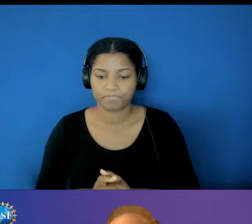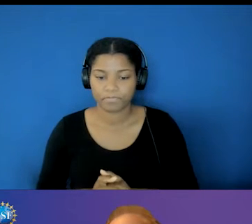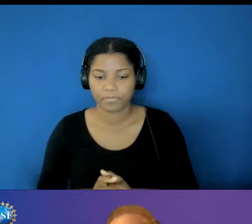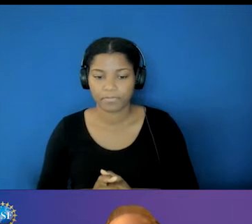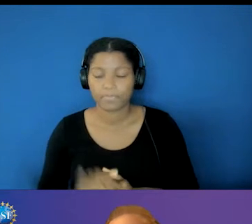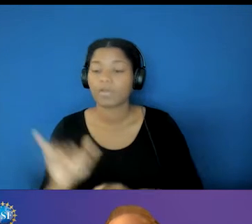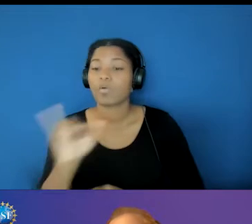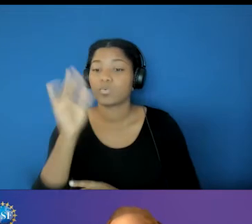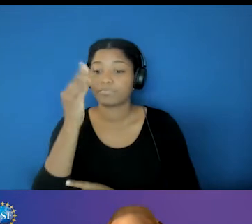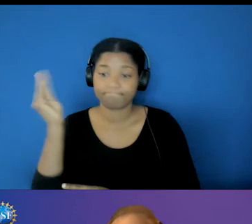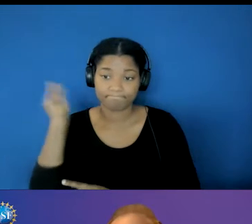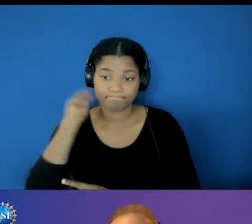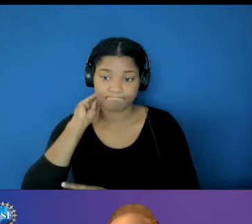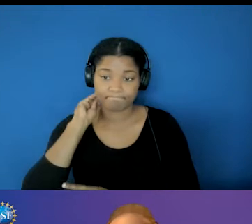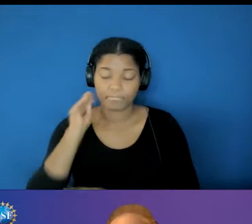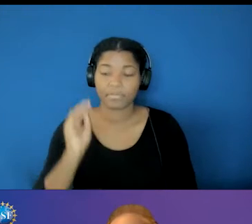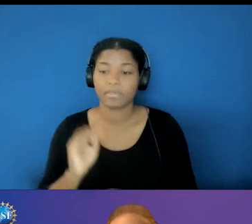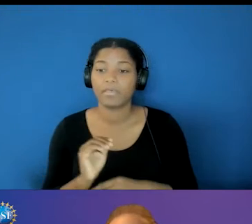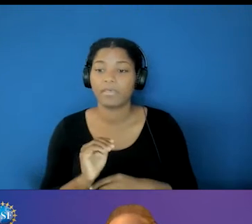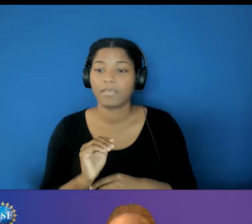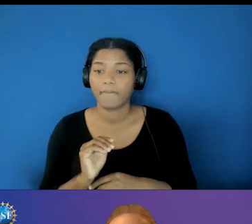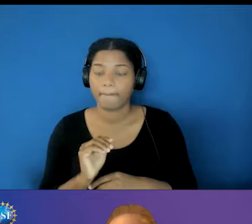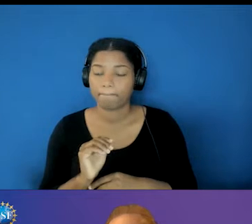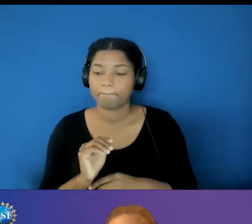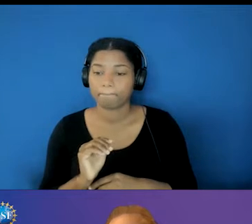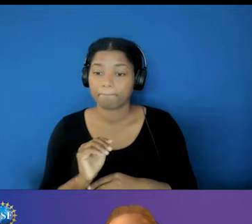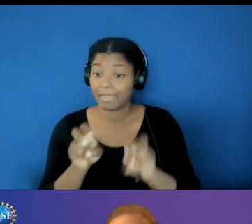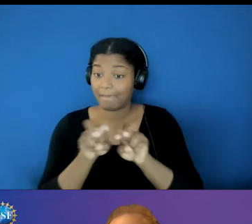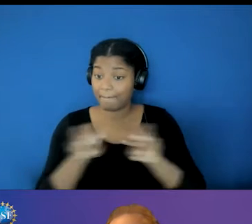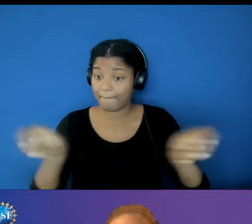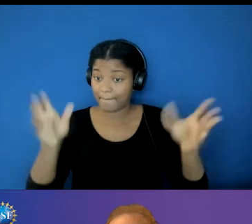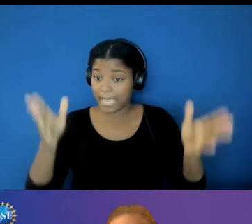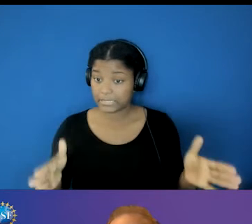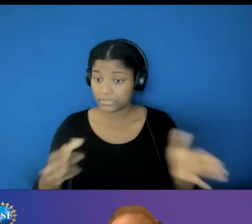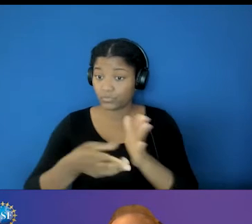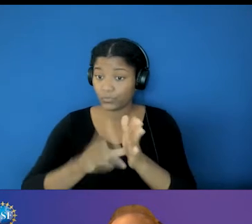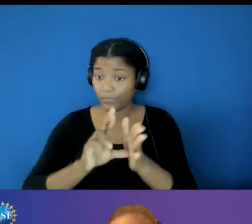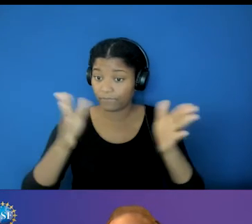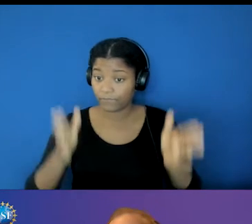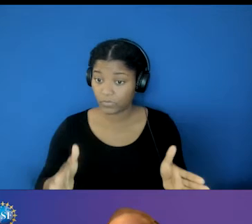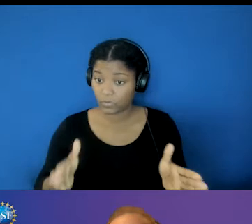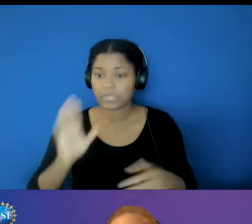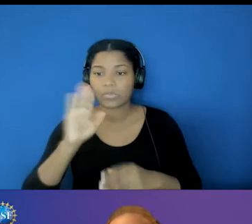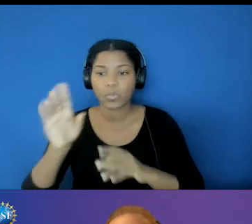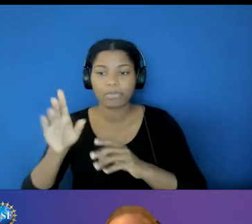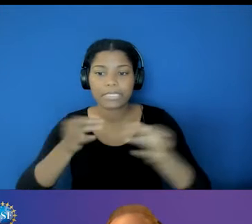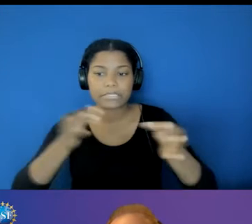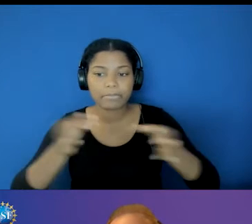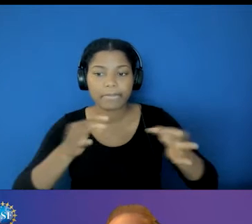Keep in mind, again, that panelists and reviewers provide guidance to NSF program officers,